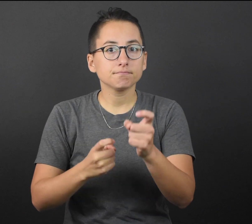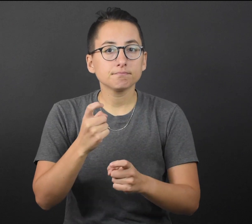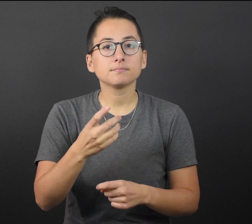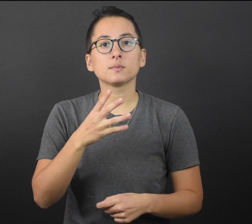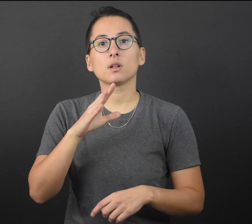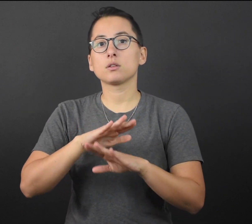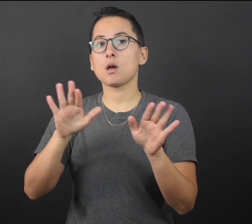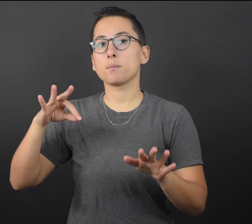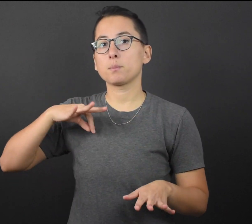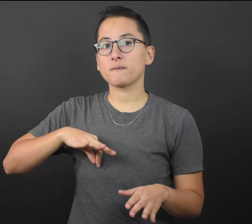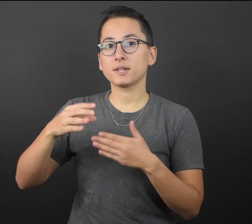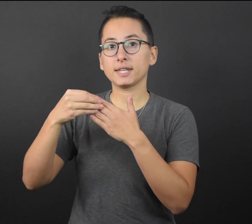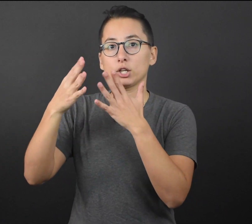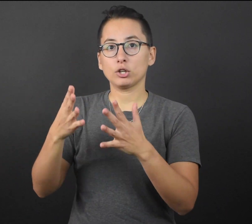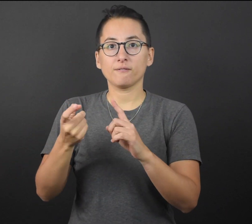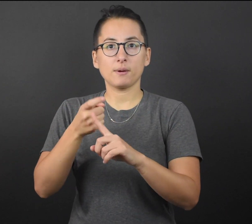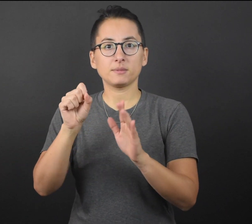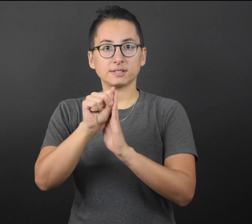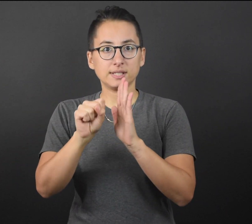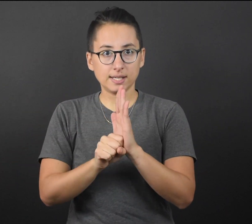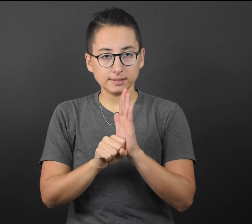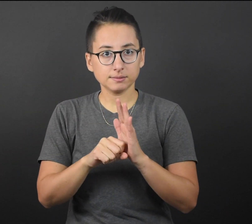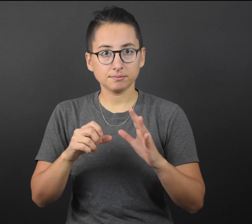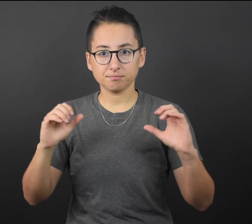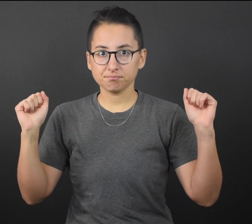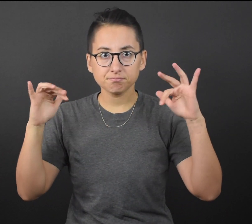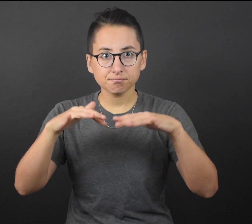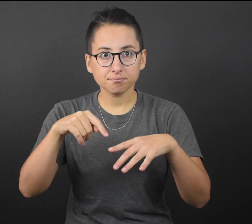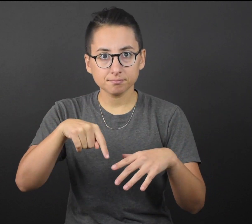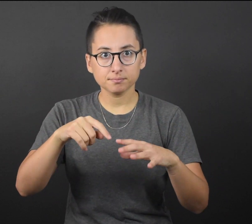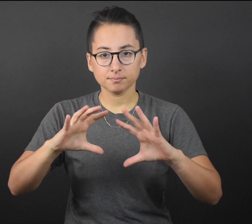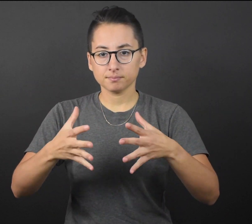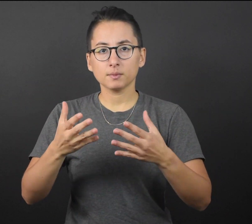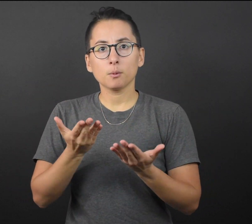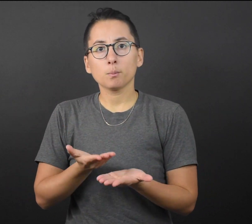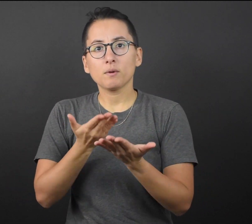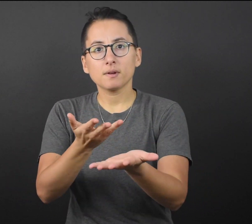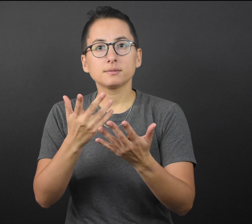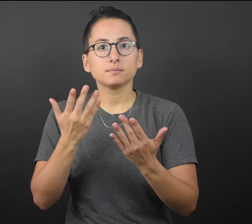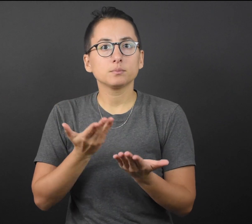philanthropic, and non-profit leaders from across the state to provide recommendations on